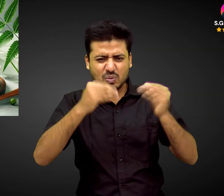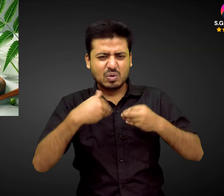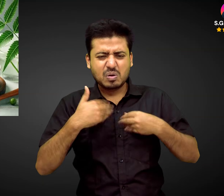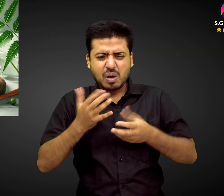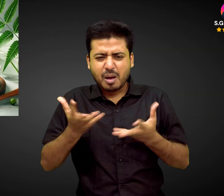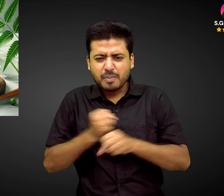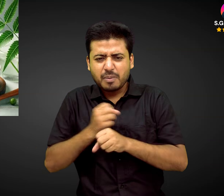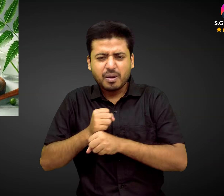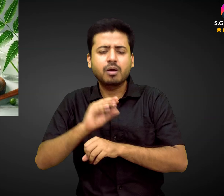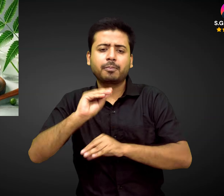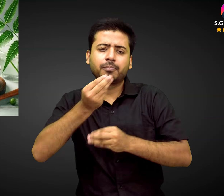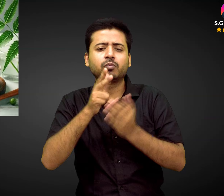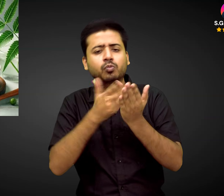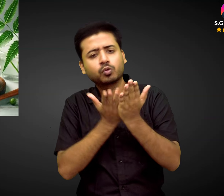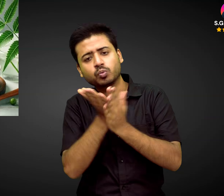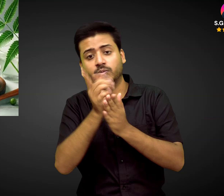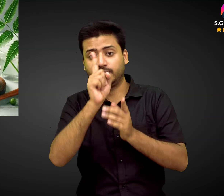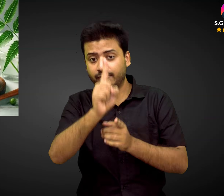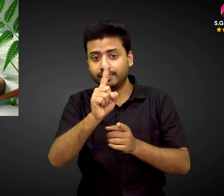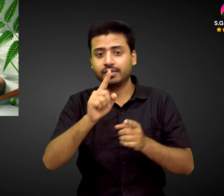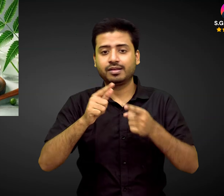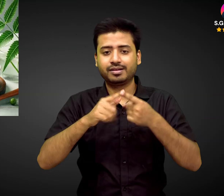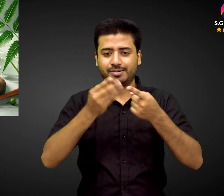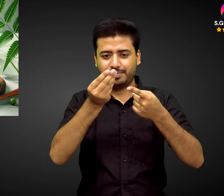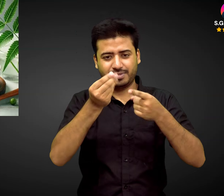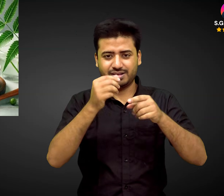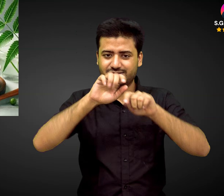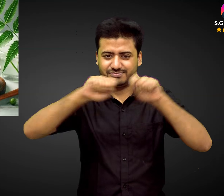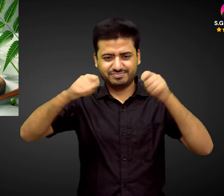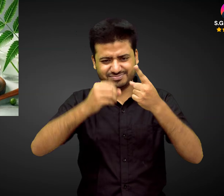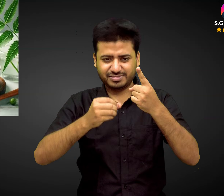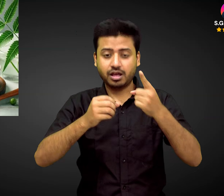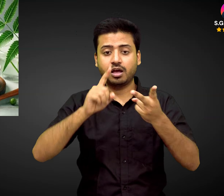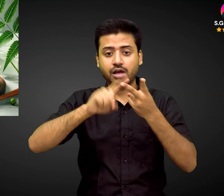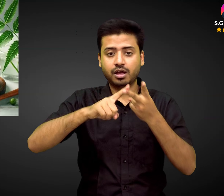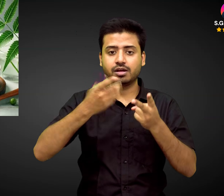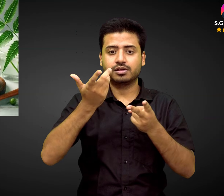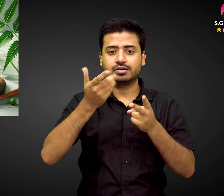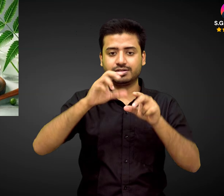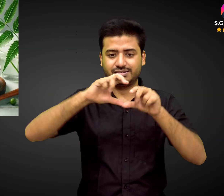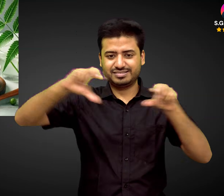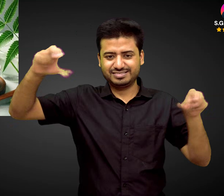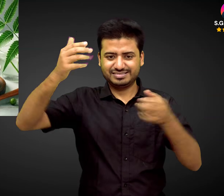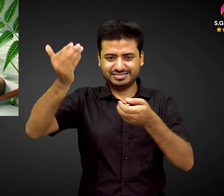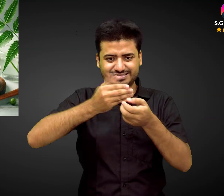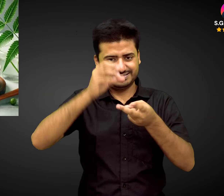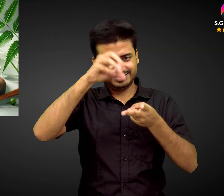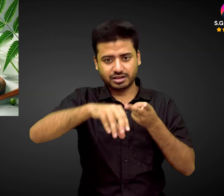Add exactly one tablespoon of finely mil white rice flour to the gel. Finally, incorporate 1